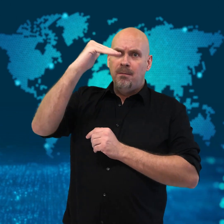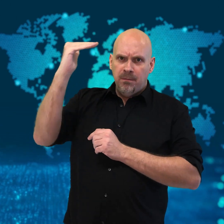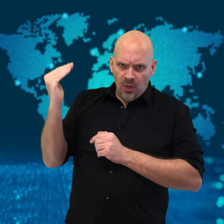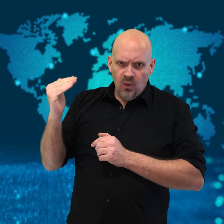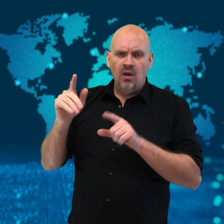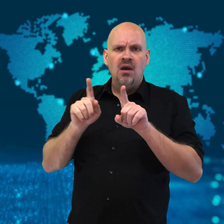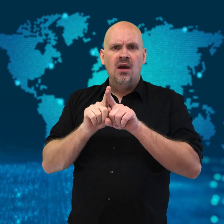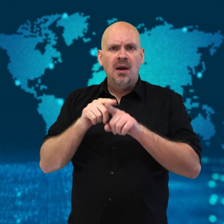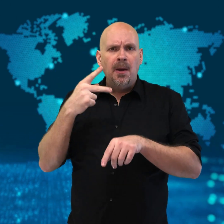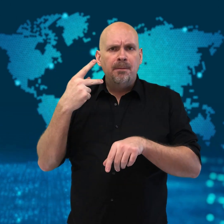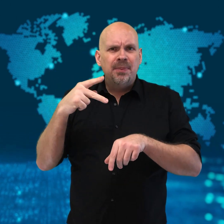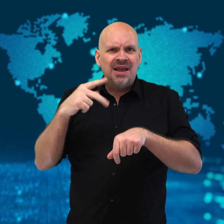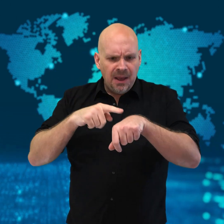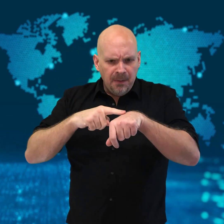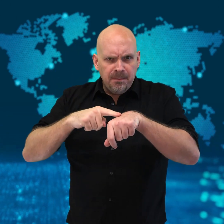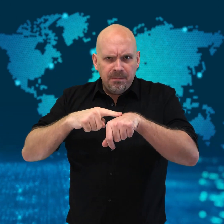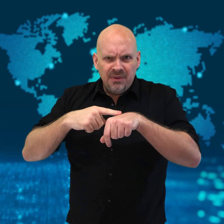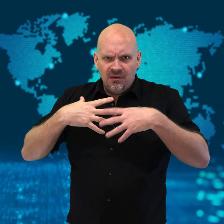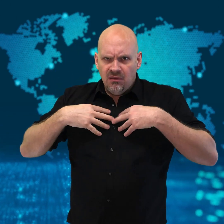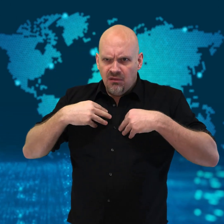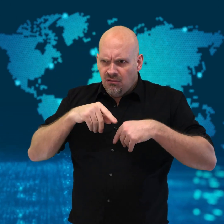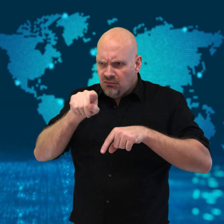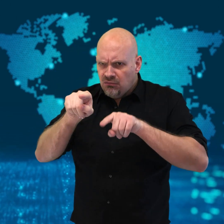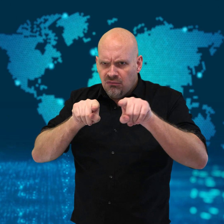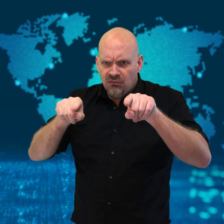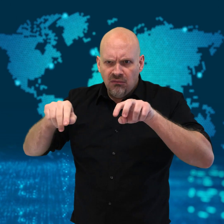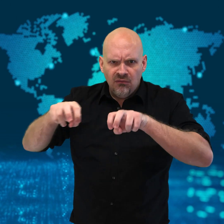on the streets in Russia.